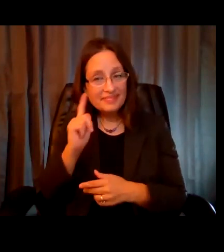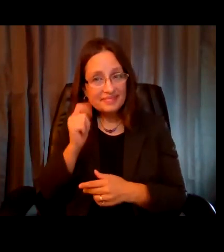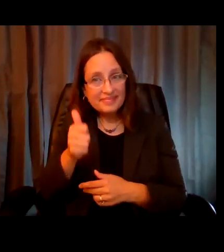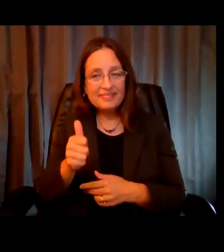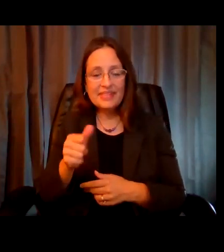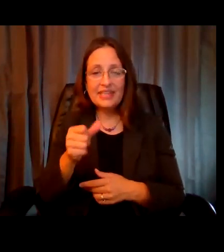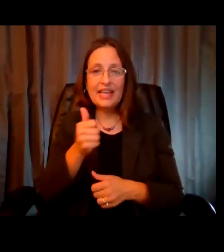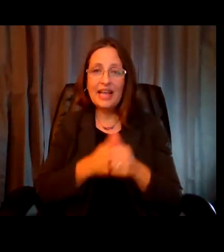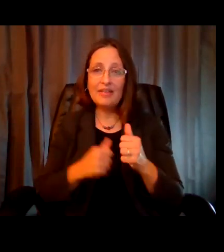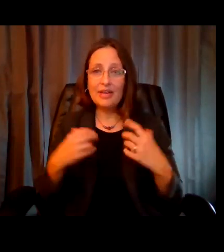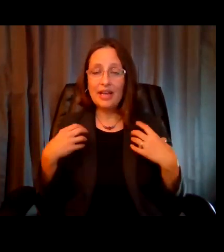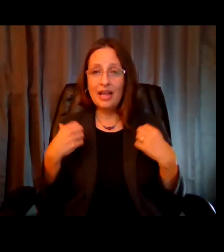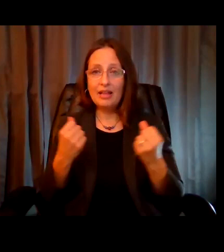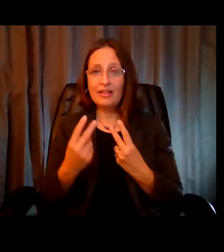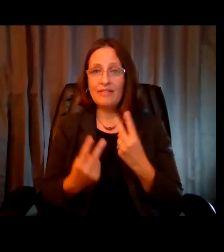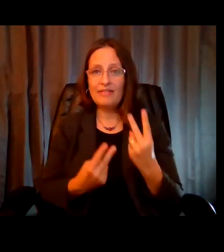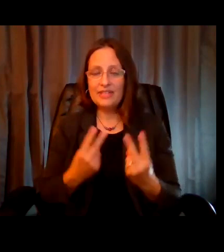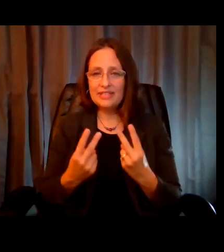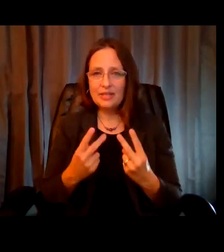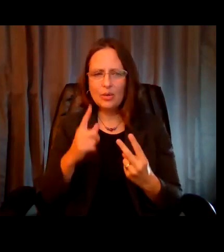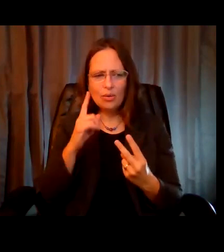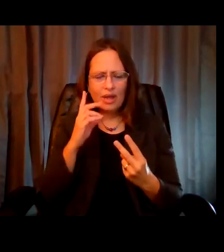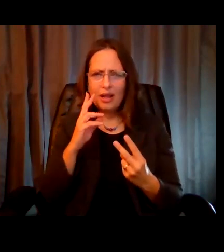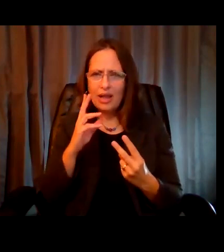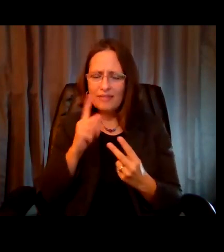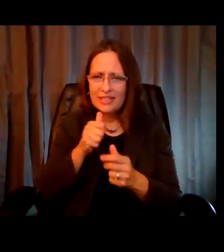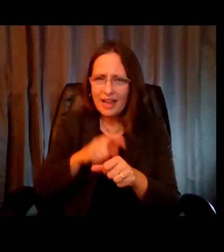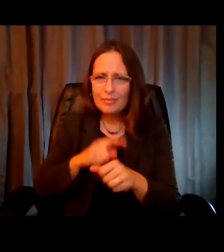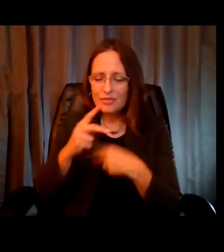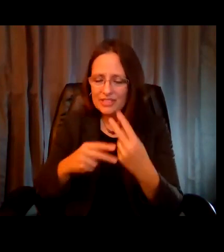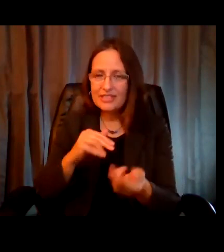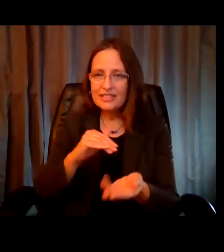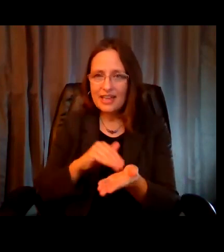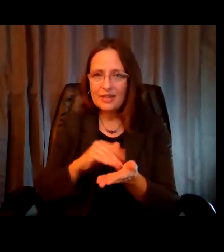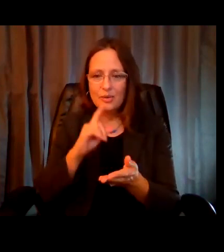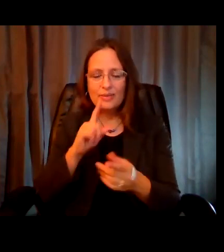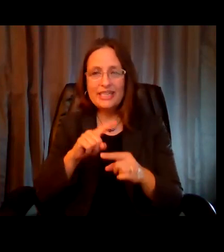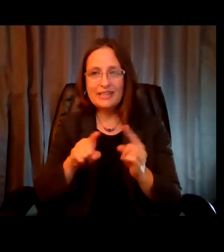android smart phone. As I'm speaking, it's captioning in real time, what I'm saying.